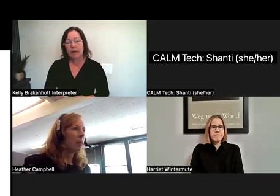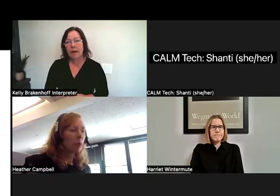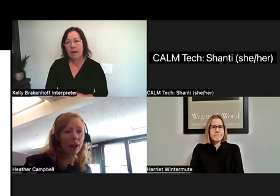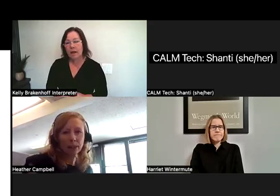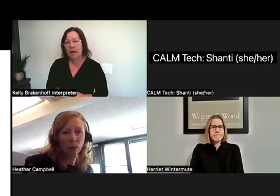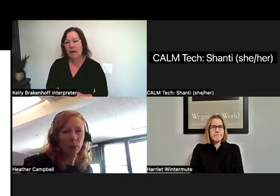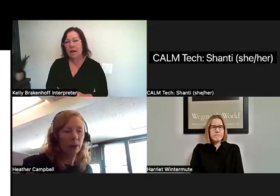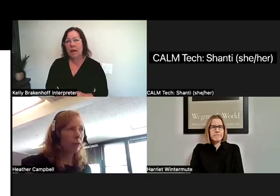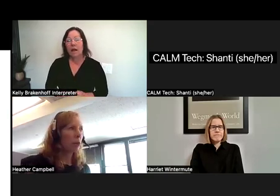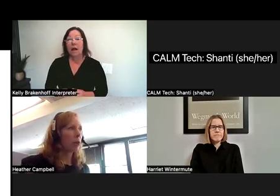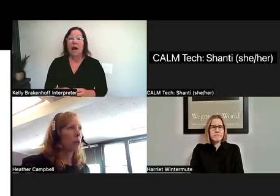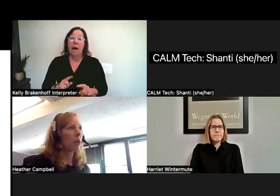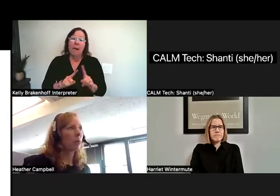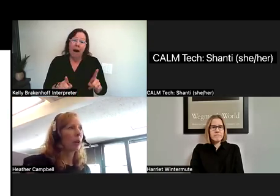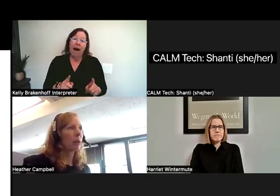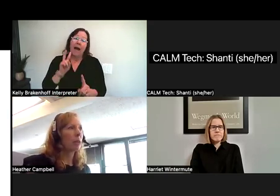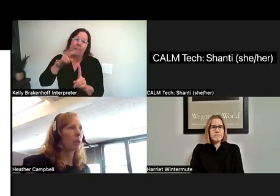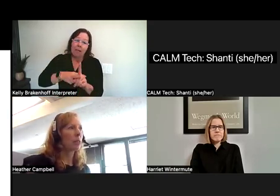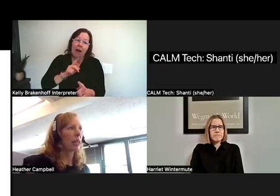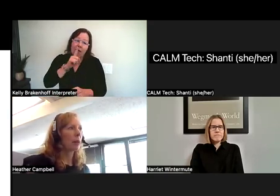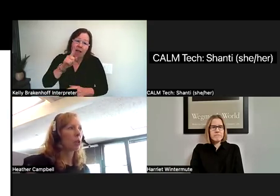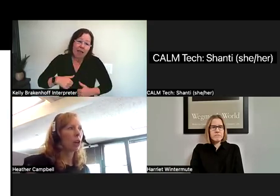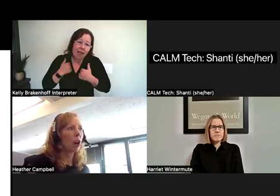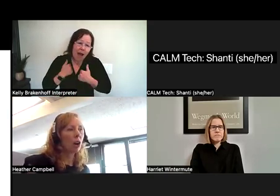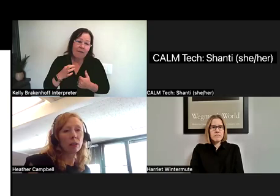In practice though, if you're using a priority matrix to capture all of